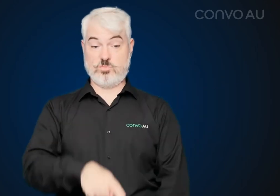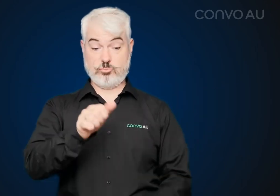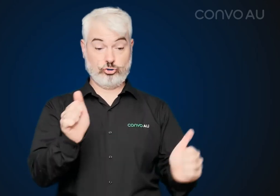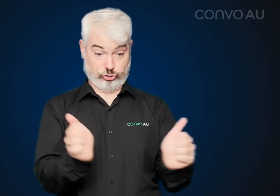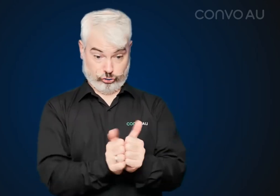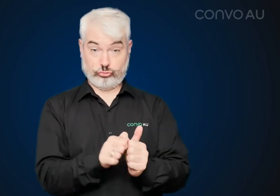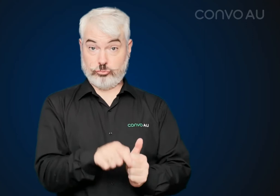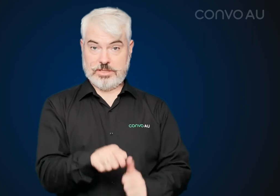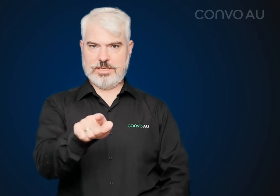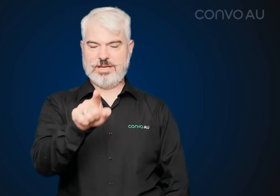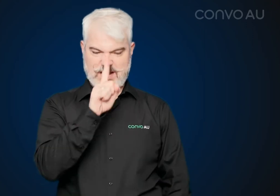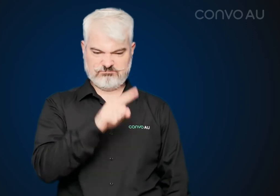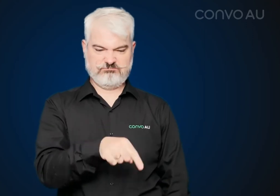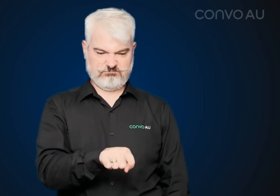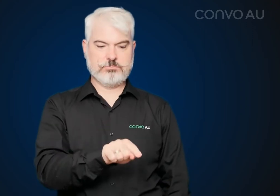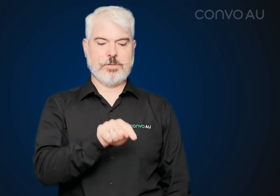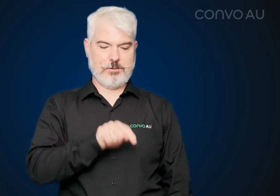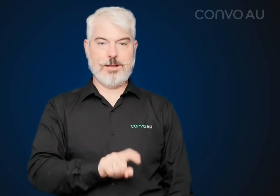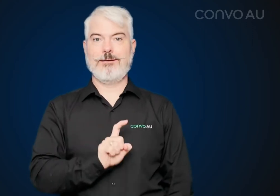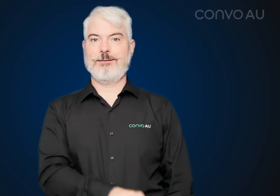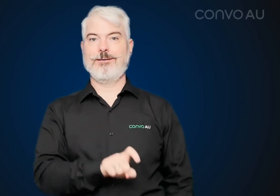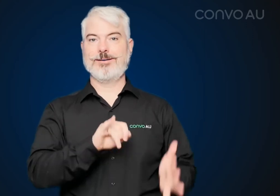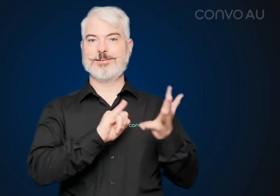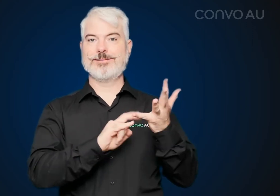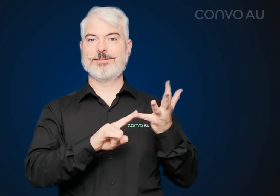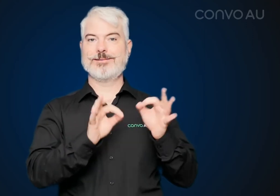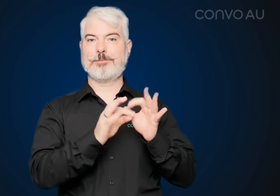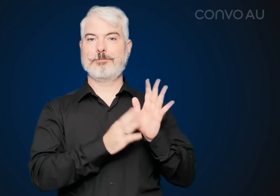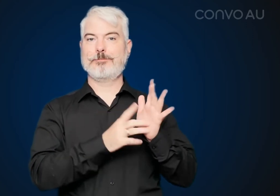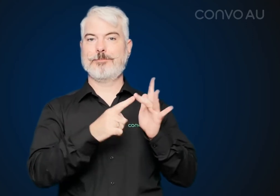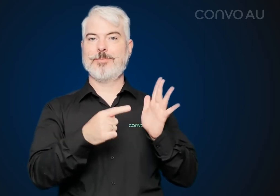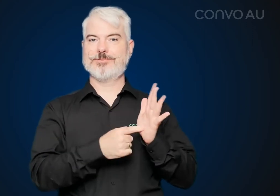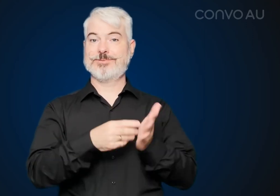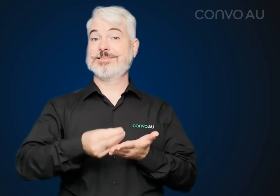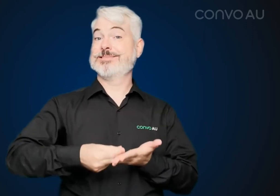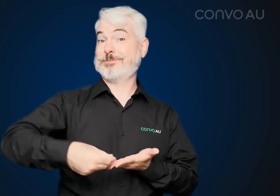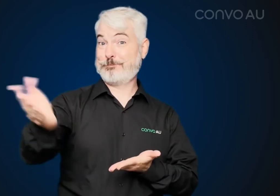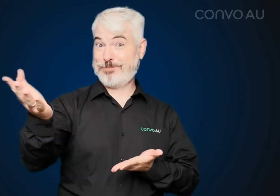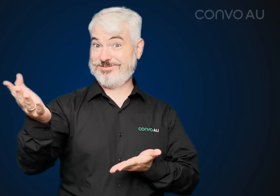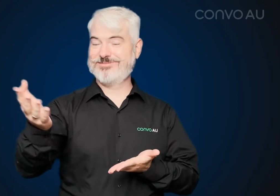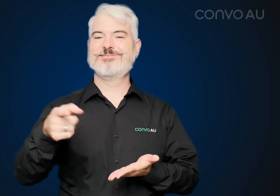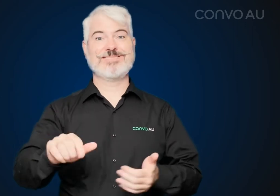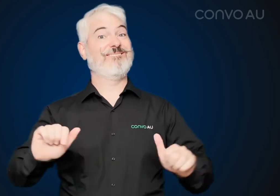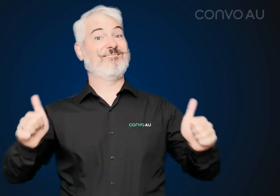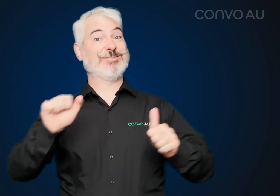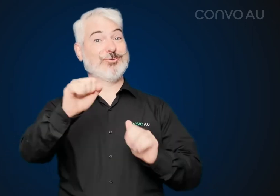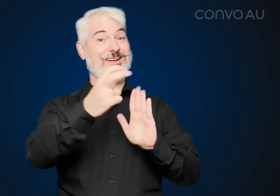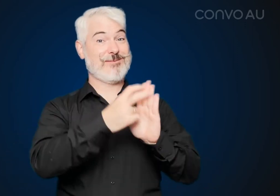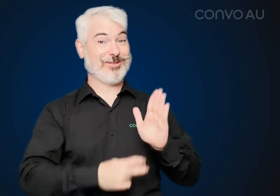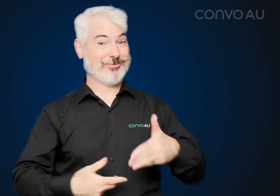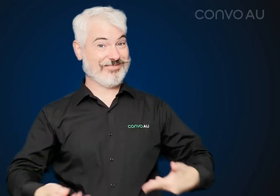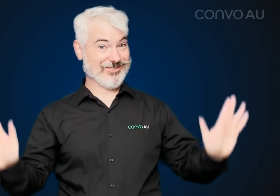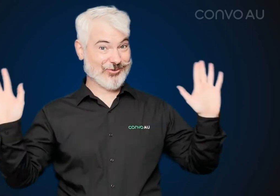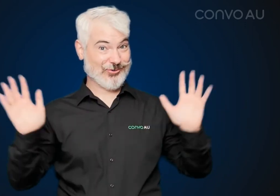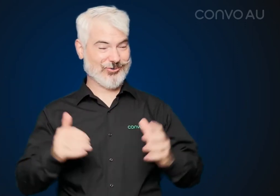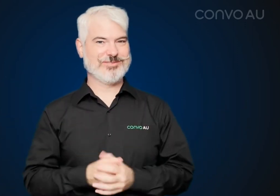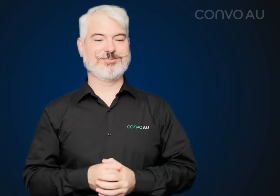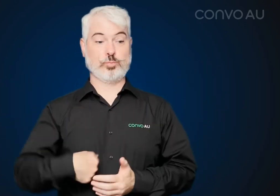Click on Submit, and you’re done!